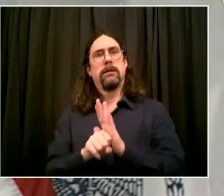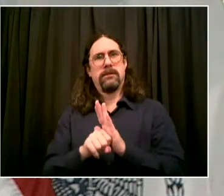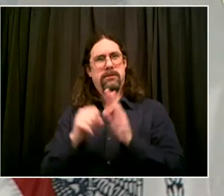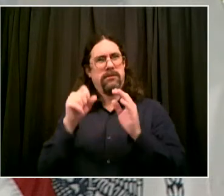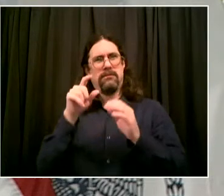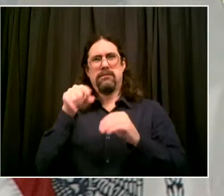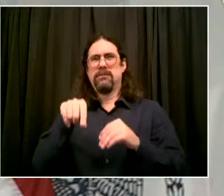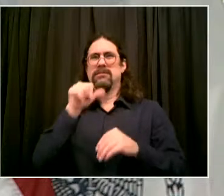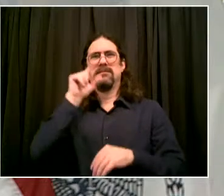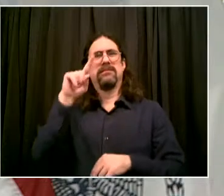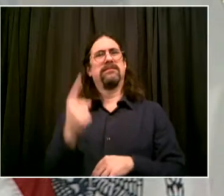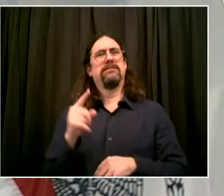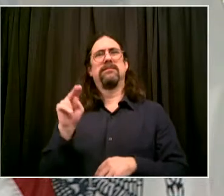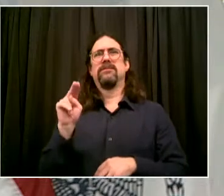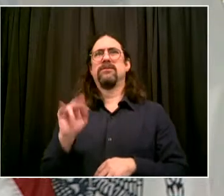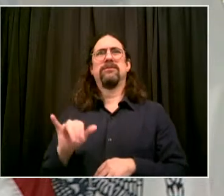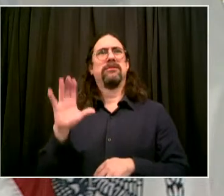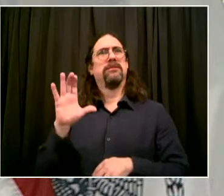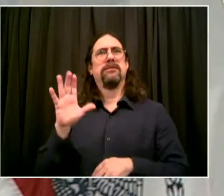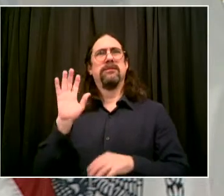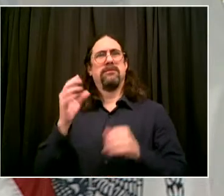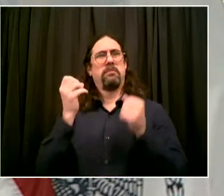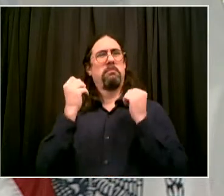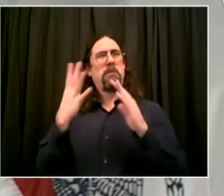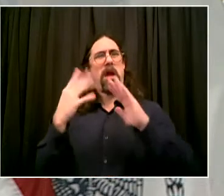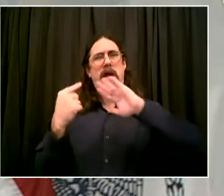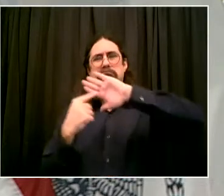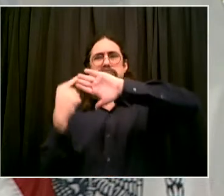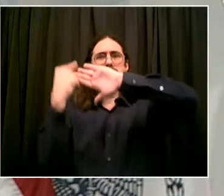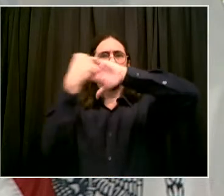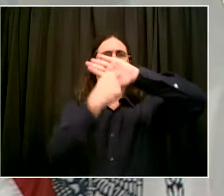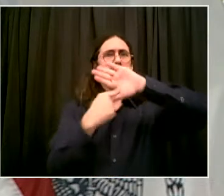WITH H HIGHER POSITIVITY RATES THAT HAVE BEEN ALLOWED INDOOR DINING IN SOME CAPACITY AND THEY ARE SEEINNG